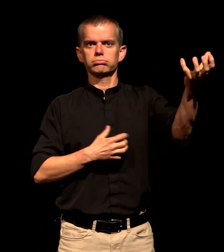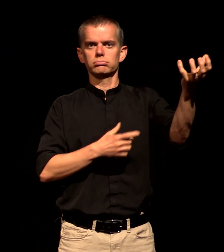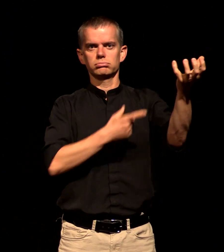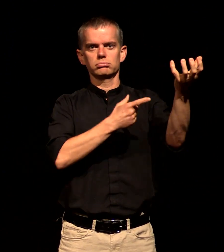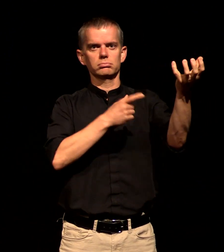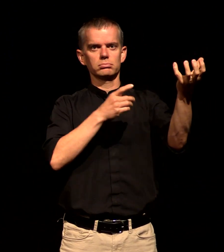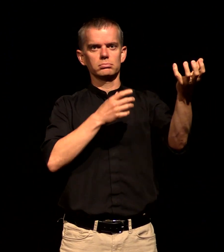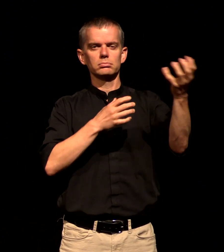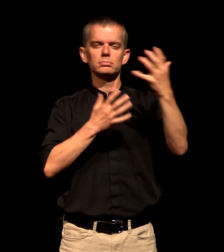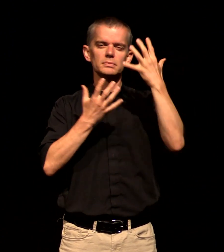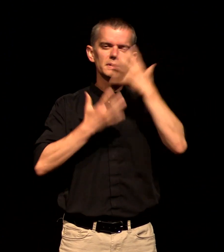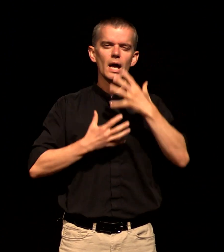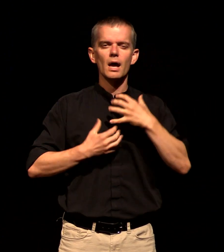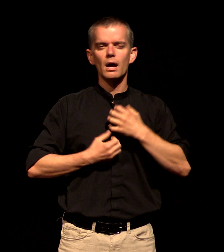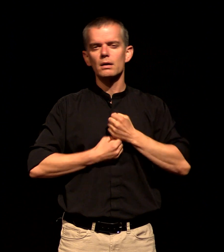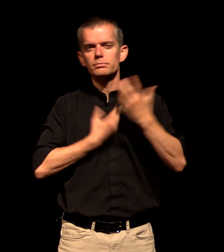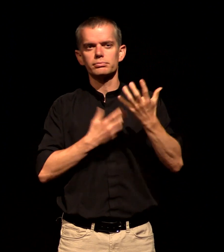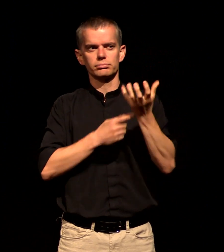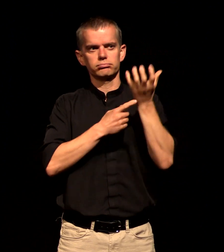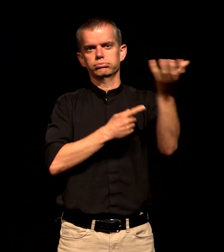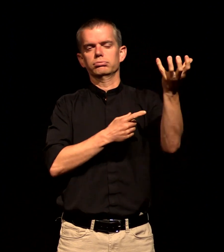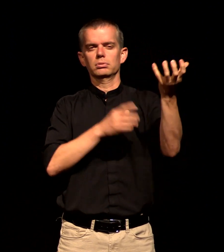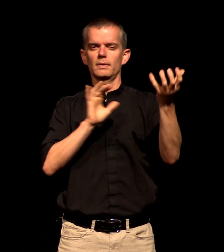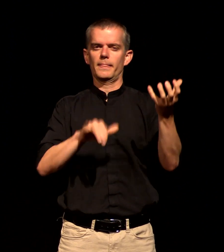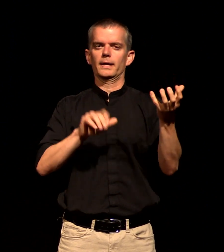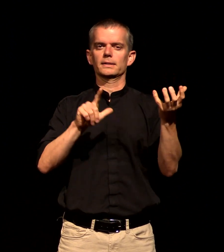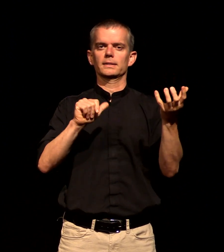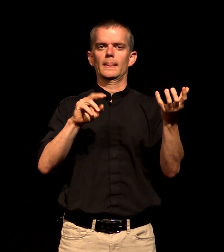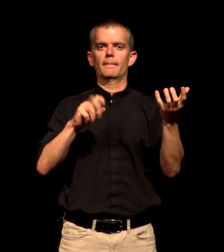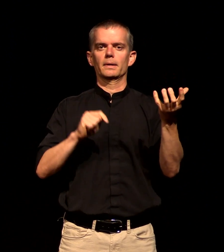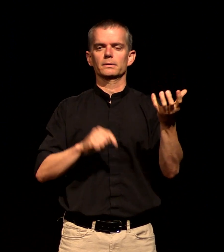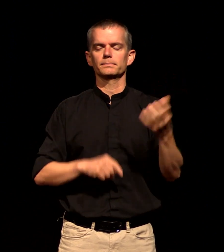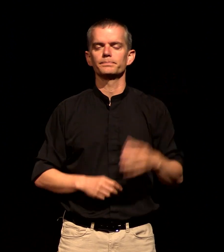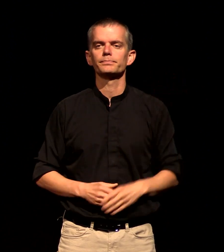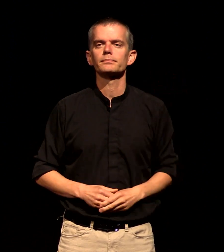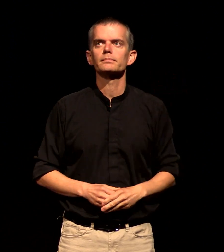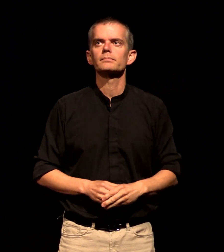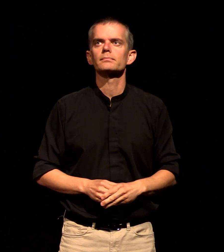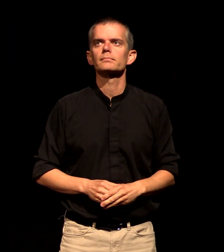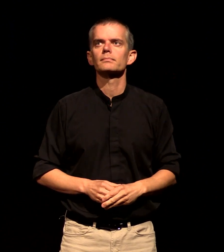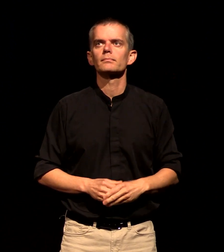consistent. My favorite author Madeleine L'Engle wrote the